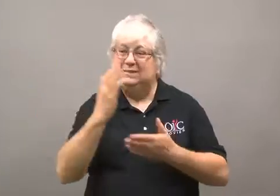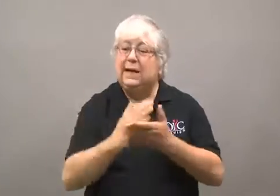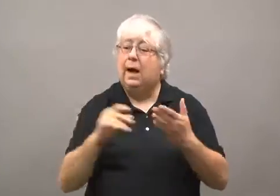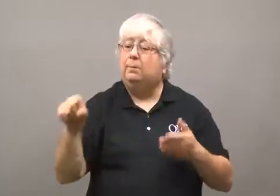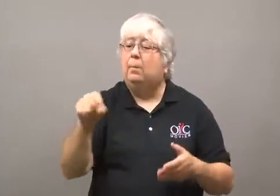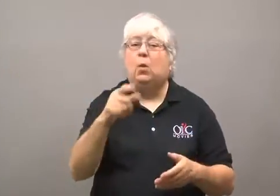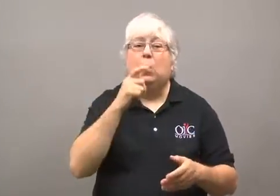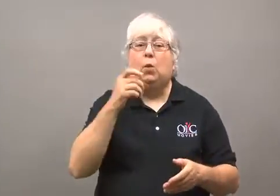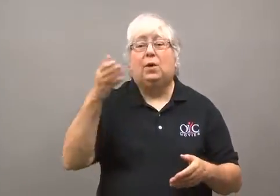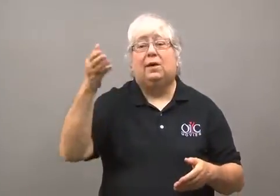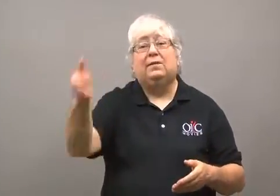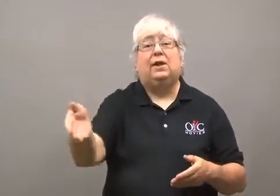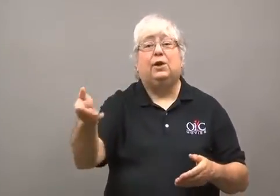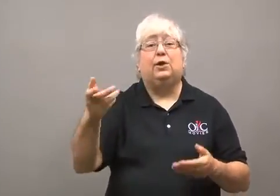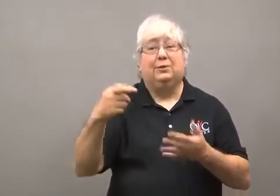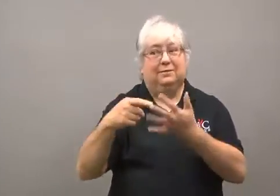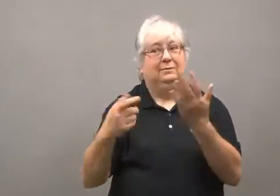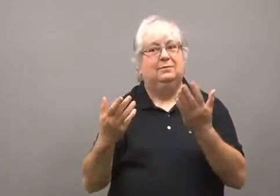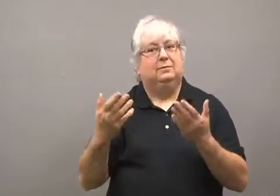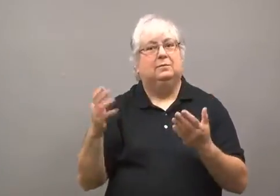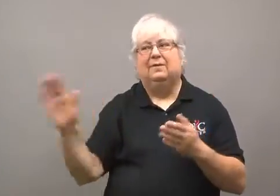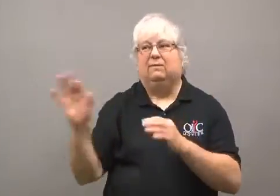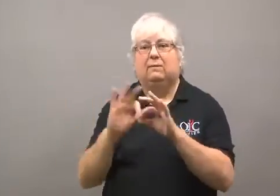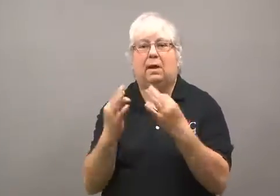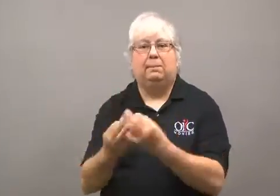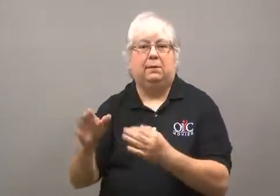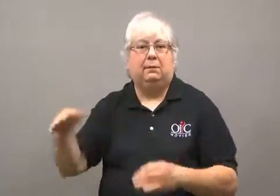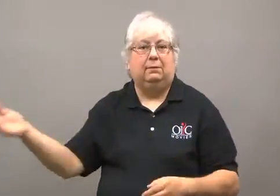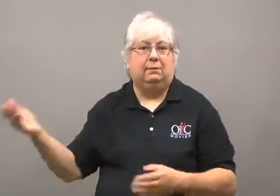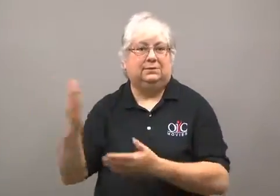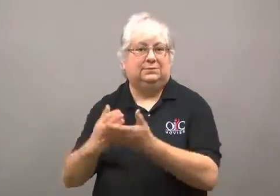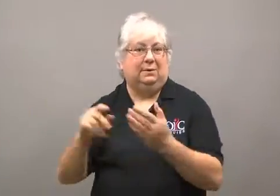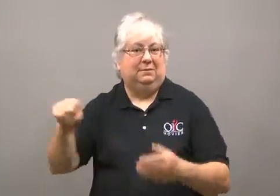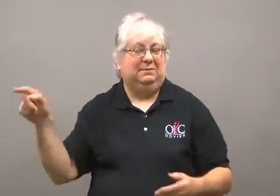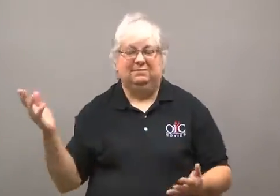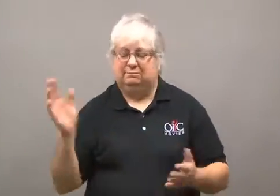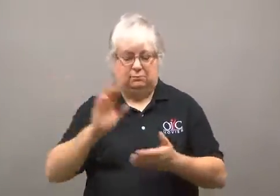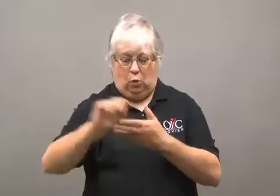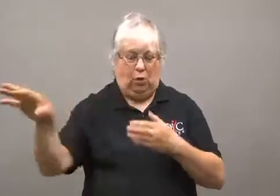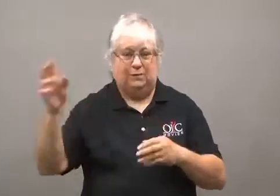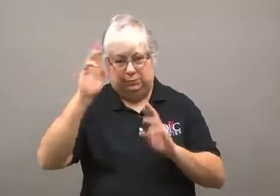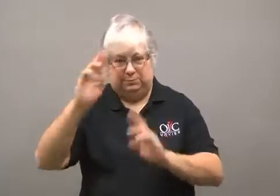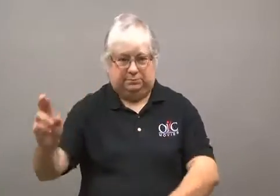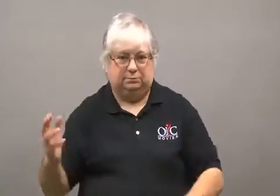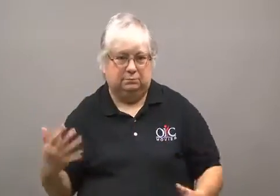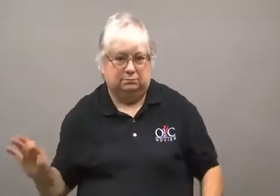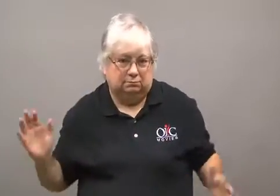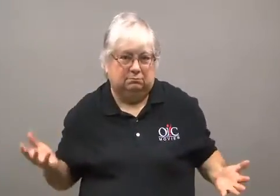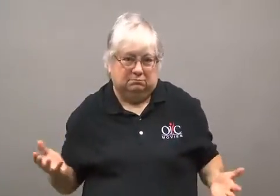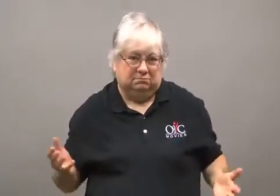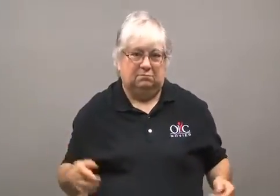Some of the people associated with the Citadel had family members who were killed. So the flag was ordered taken down out of respect for them.